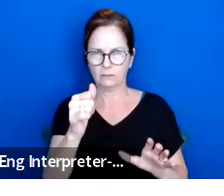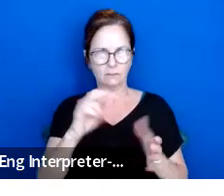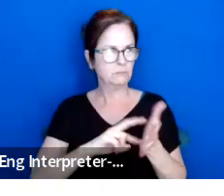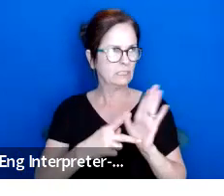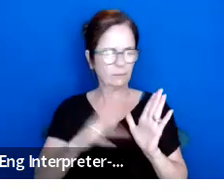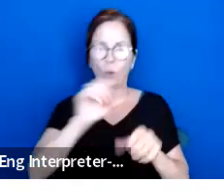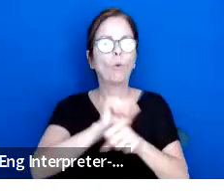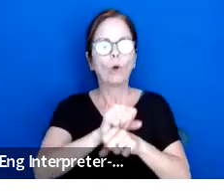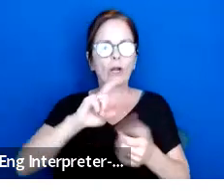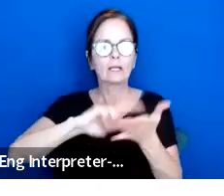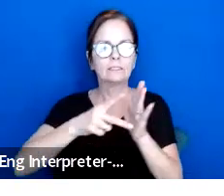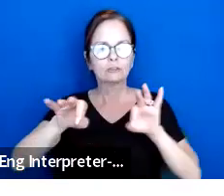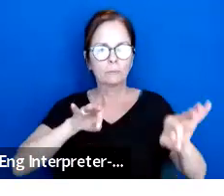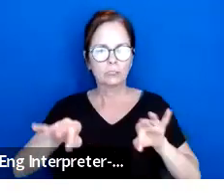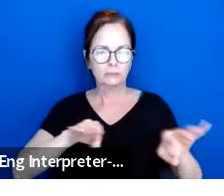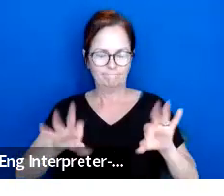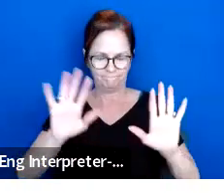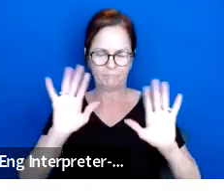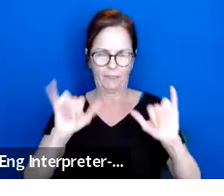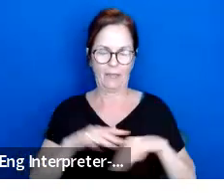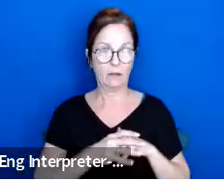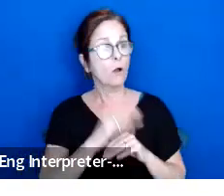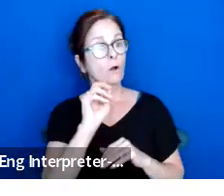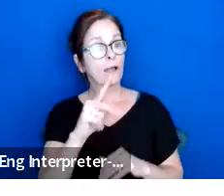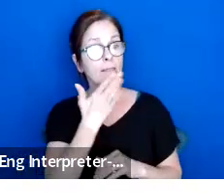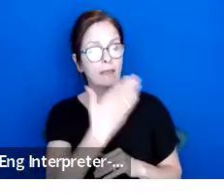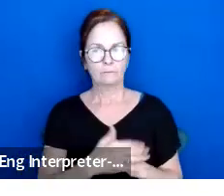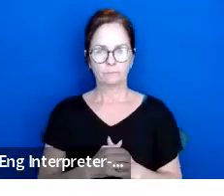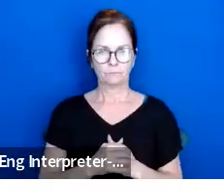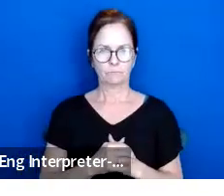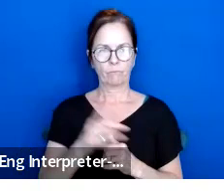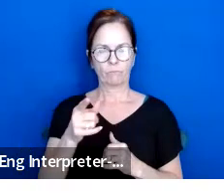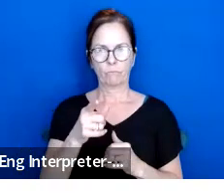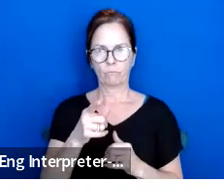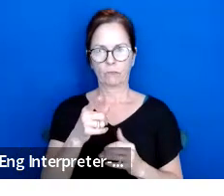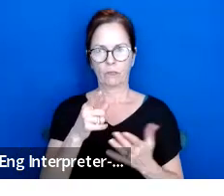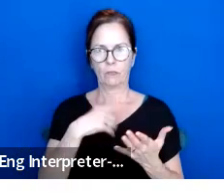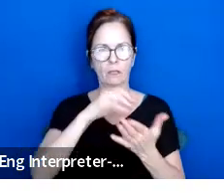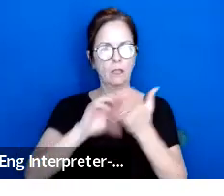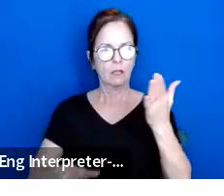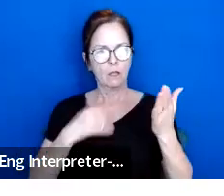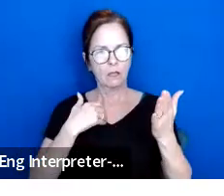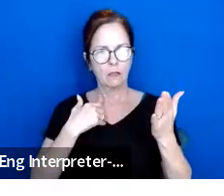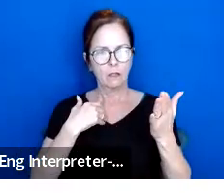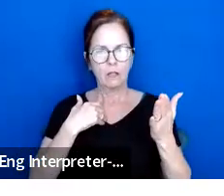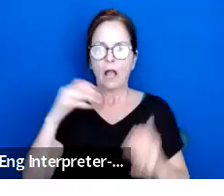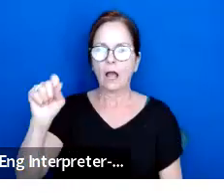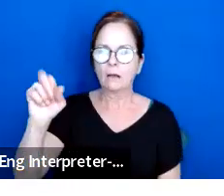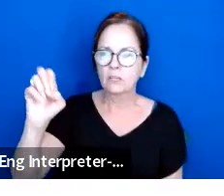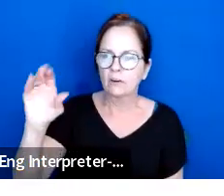No, that's good. Thank you. So notice here, student review, second alone may not lead to a less than satisfactory review.